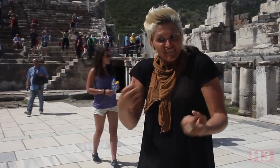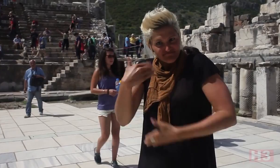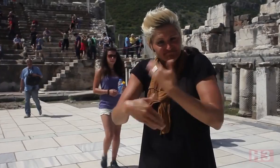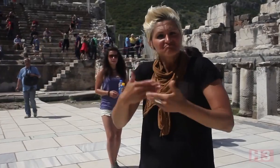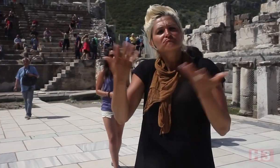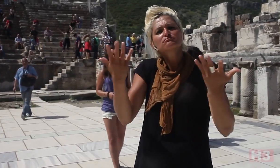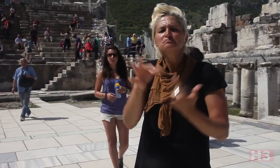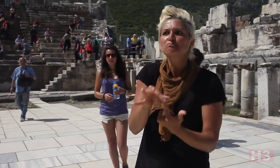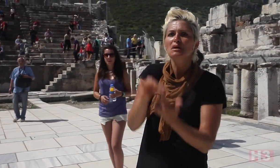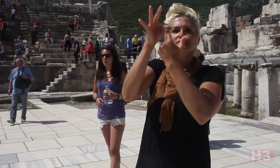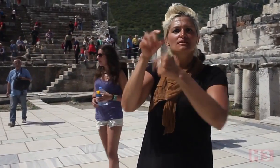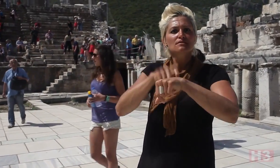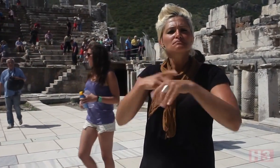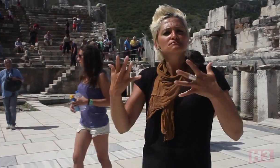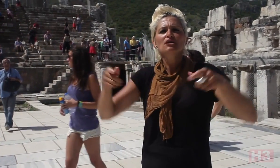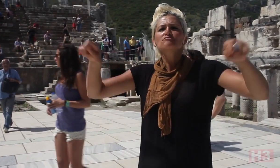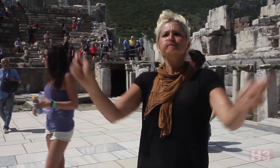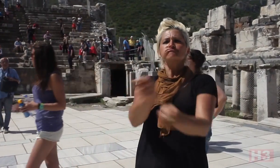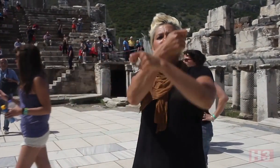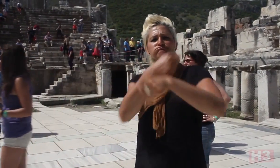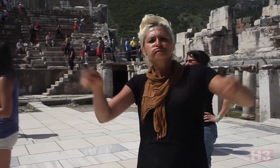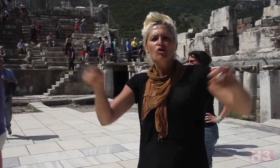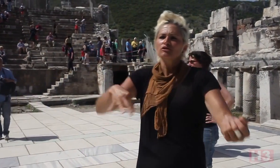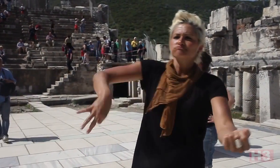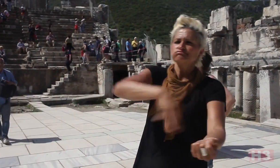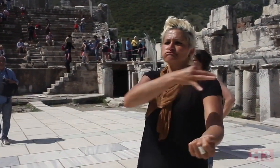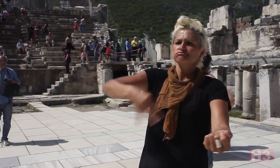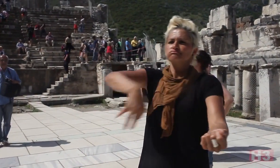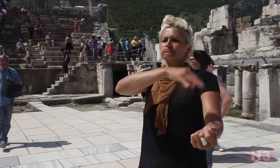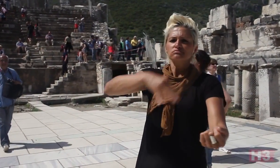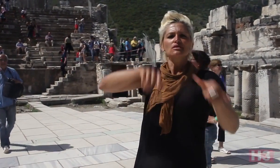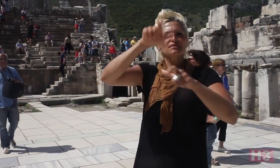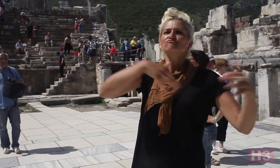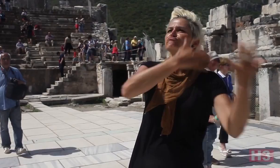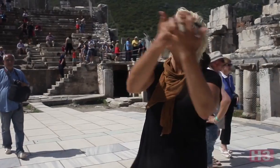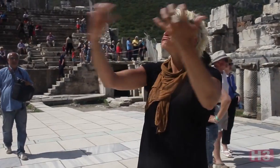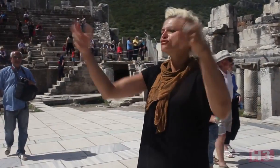People still perform here today during special times such as hosting concerts.